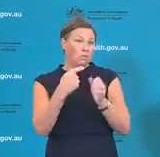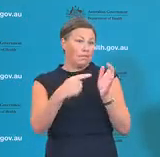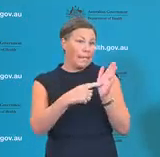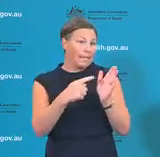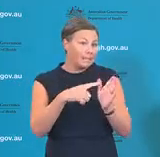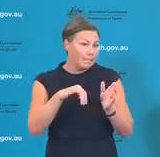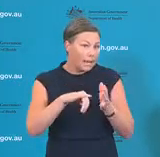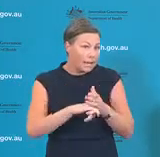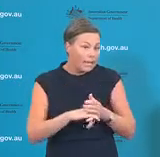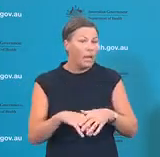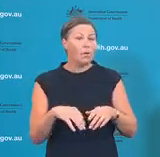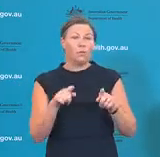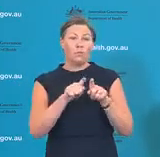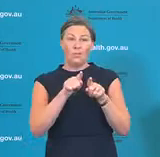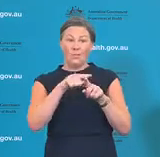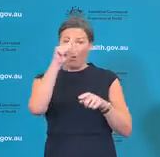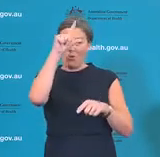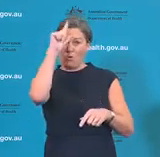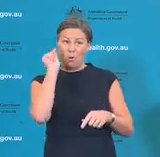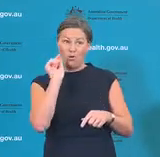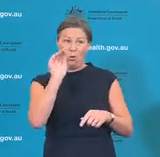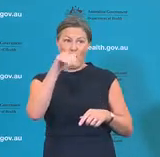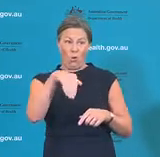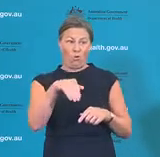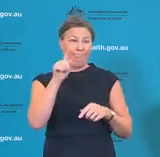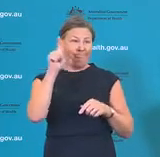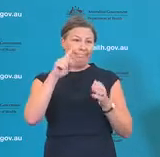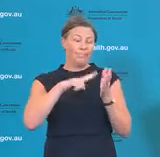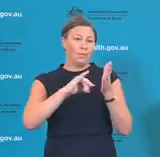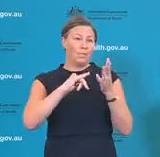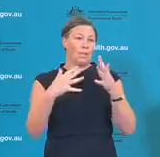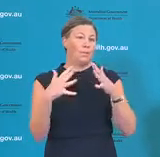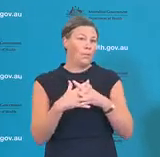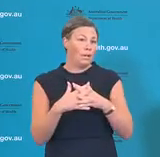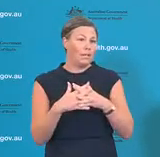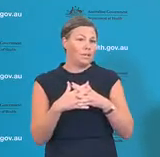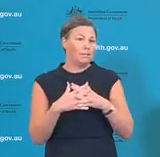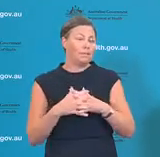in residential aged care in New South Wales. And one of the aspects of that